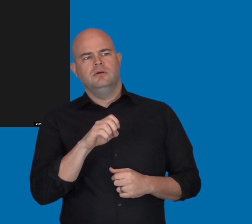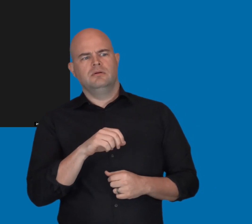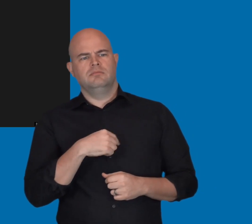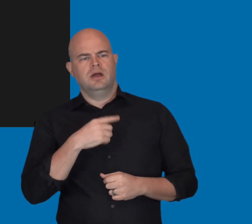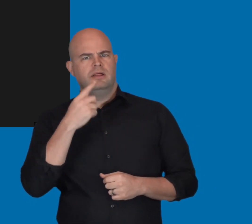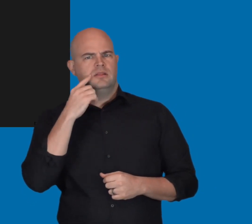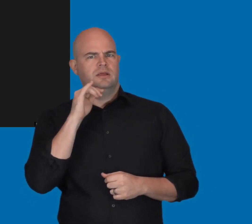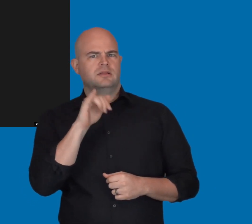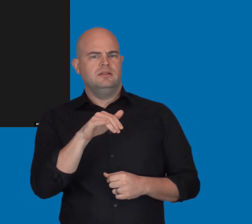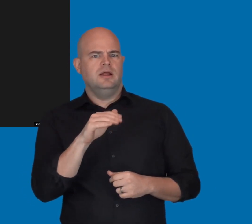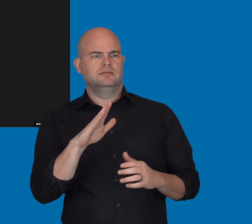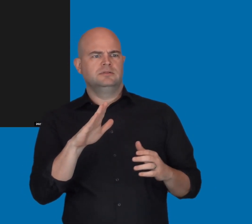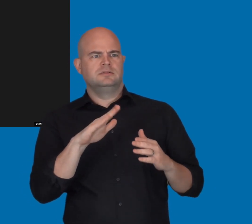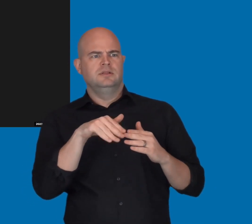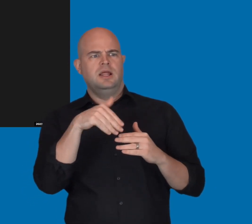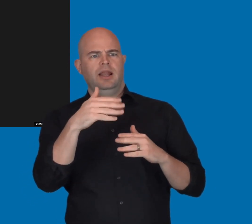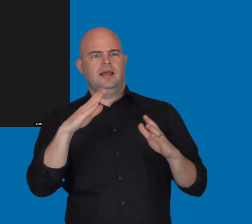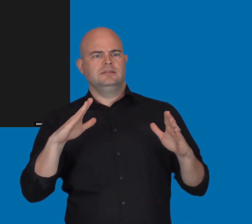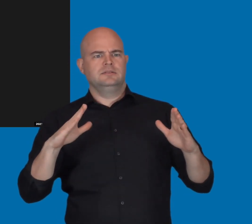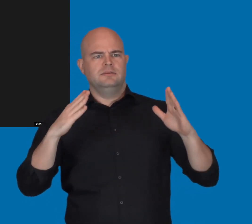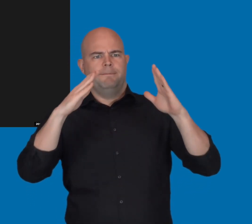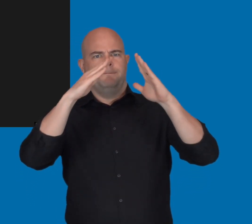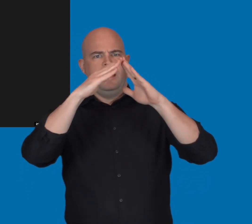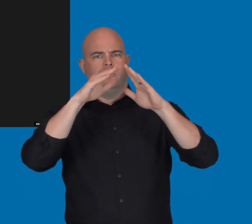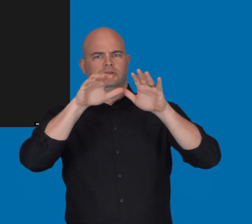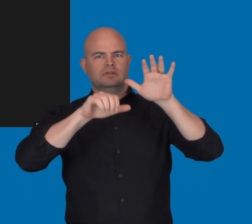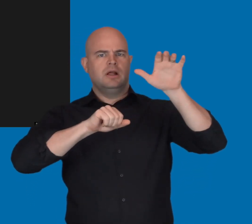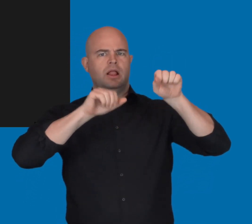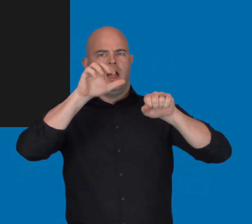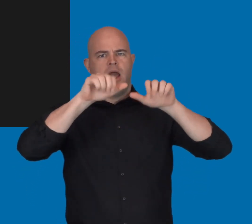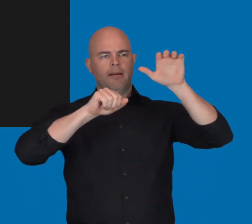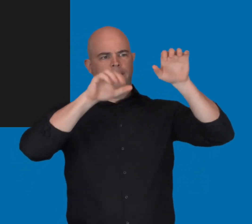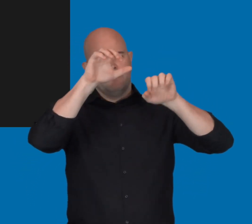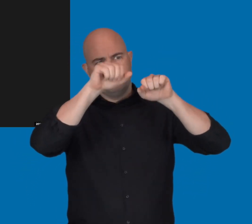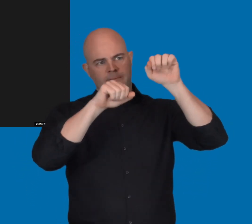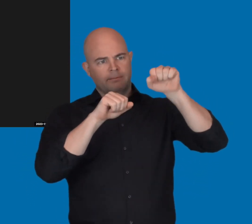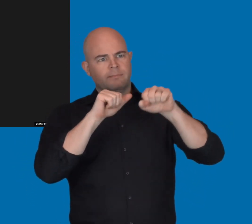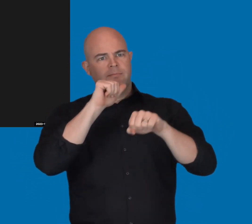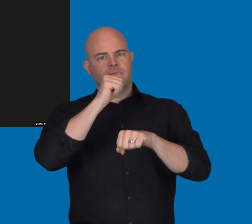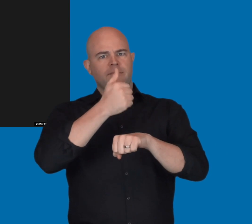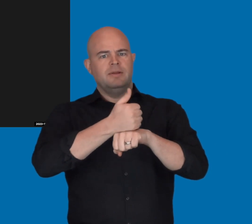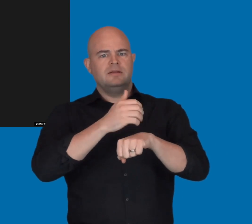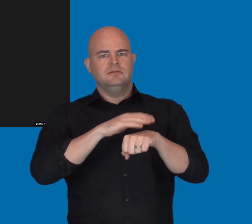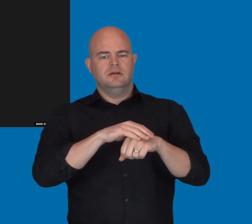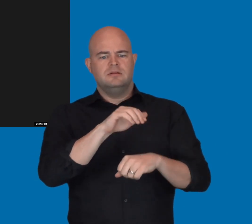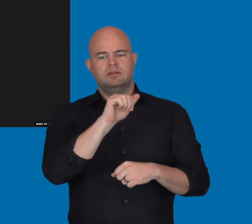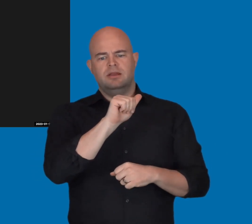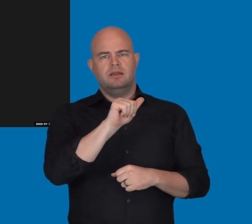that they are committed to offering it accessibly. And so, the curriculum committee has a, you know,